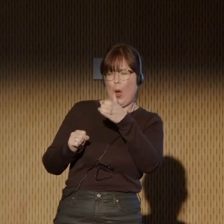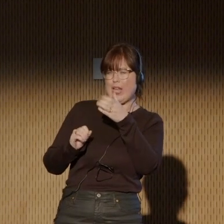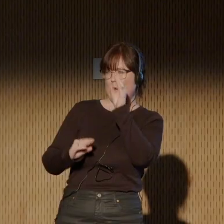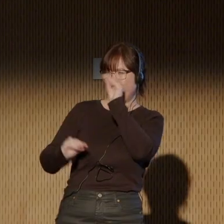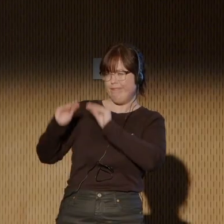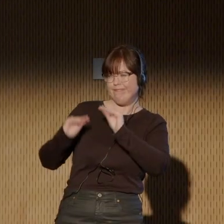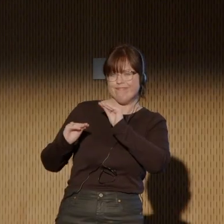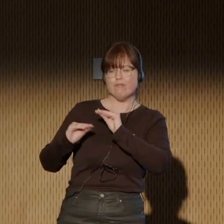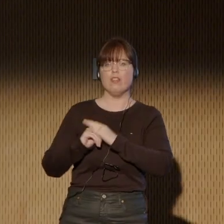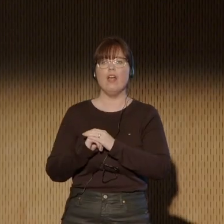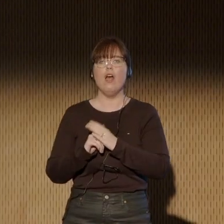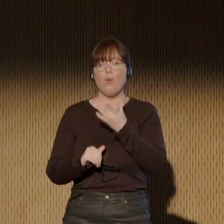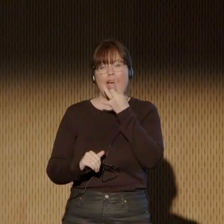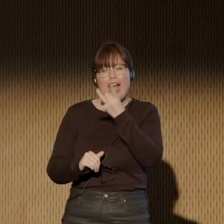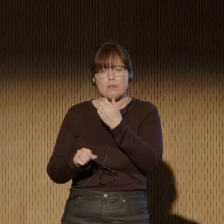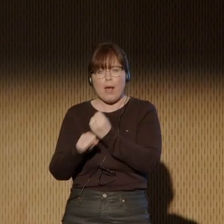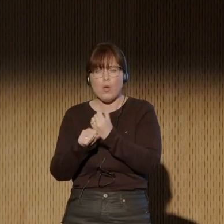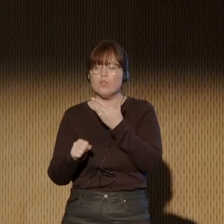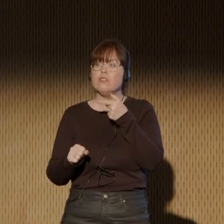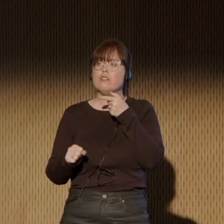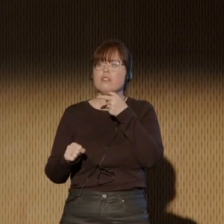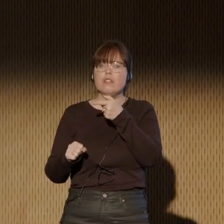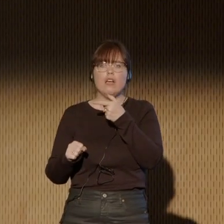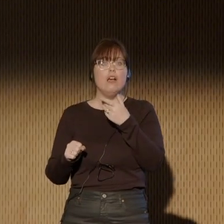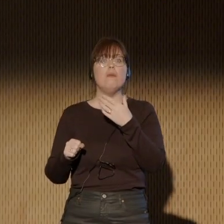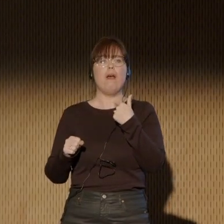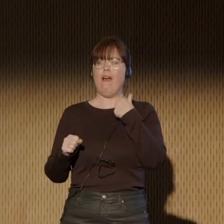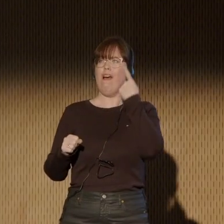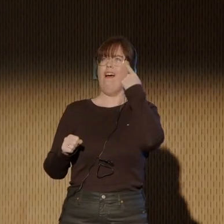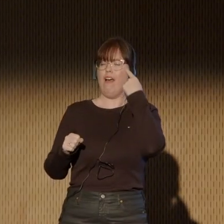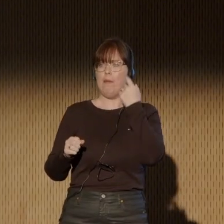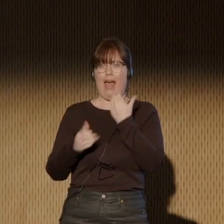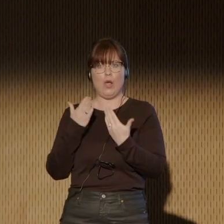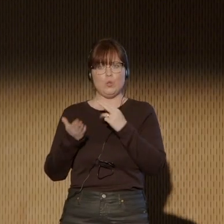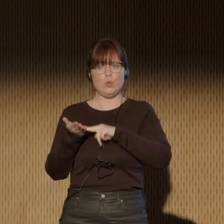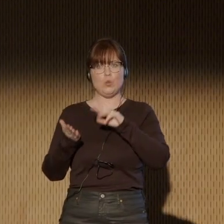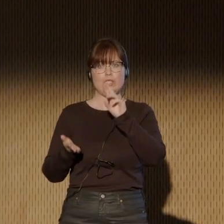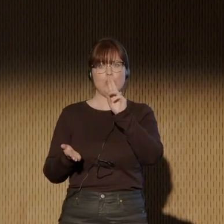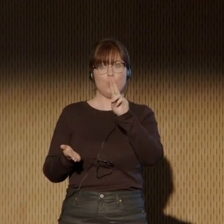we asked them what their implementation addressed. So the majority said that their